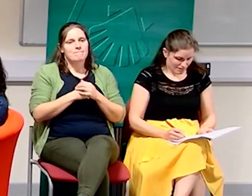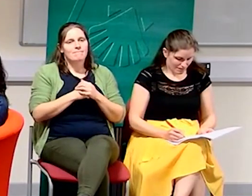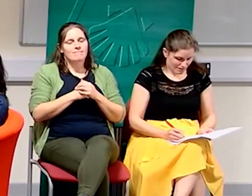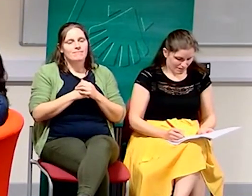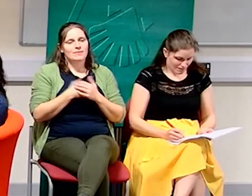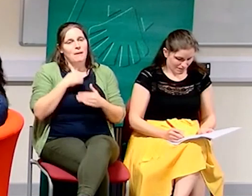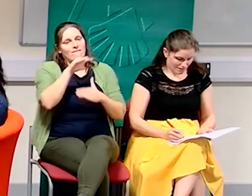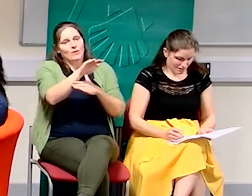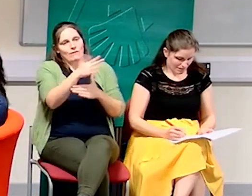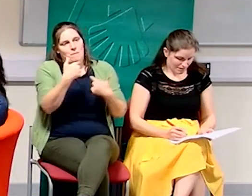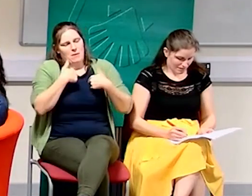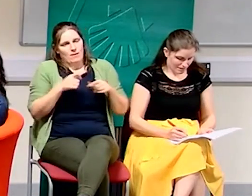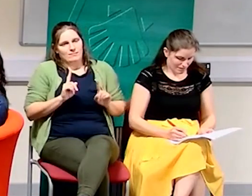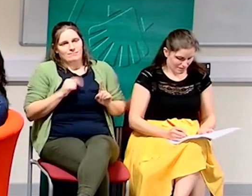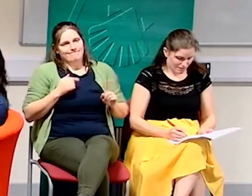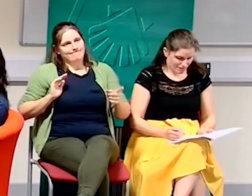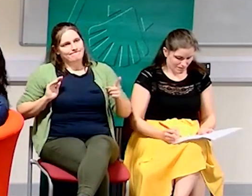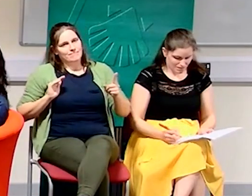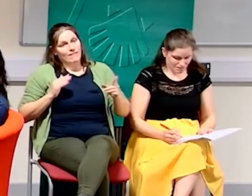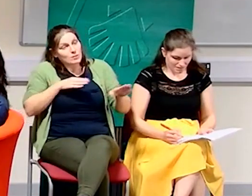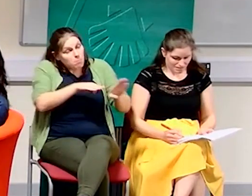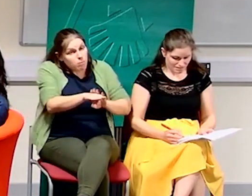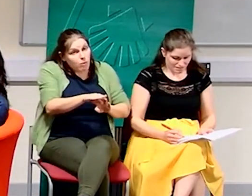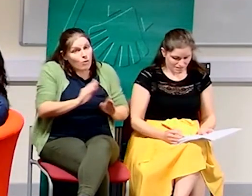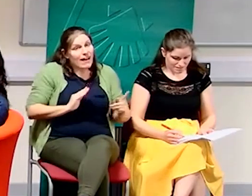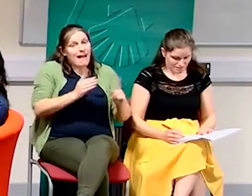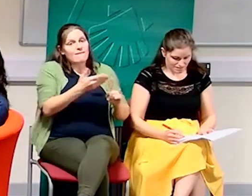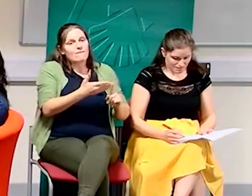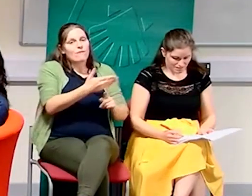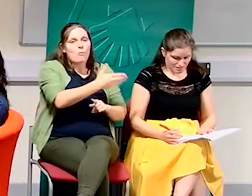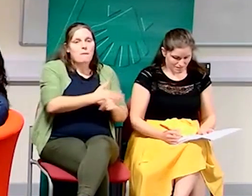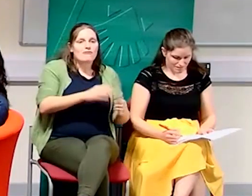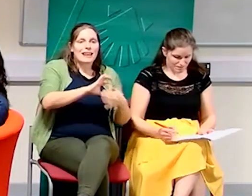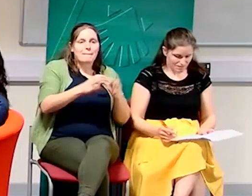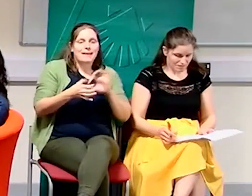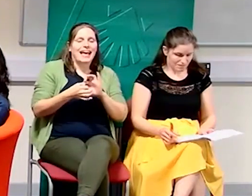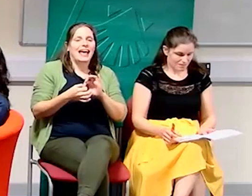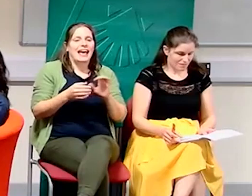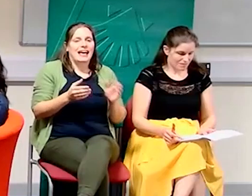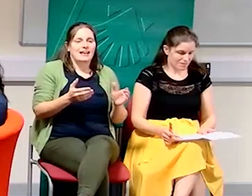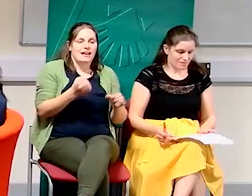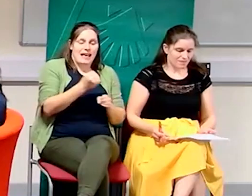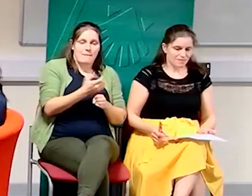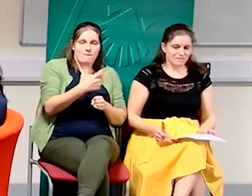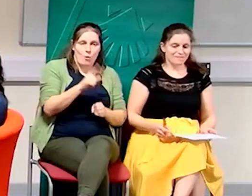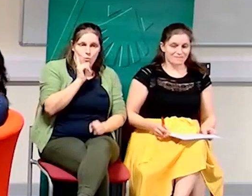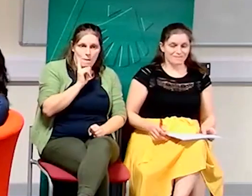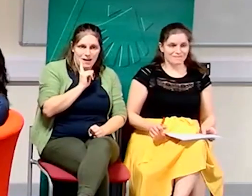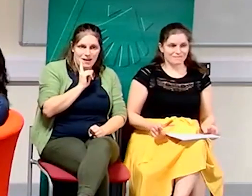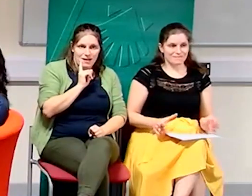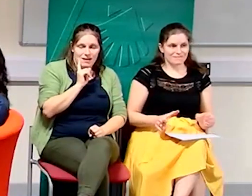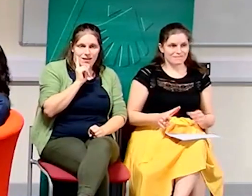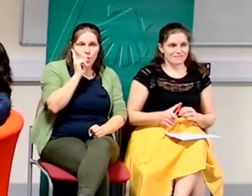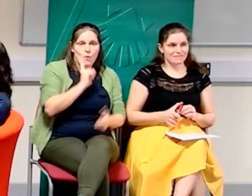me is just aim in sport wise to the paralympic games uh for women uh women only category in